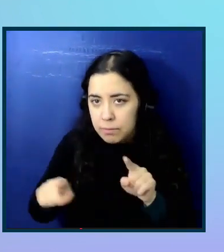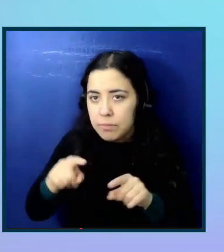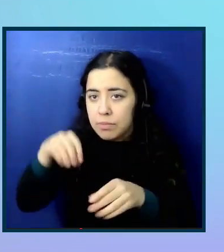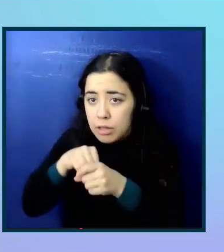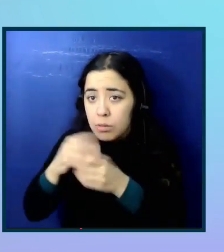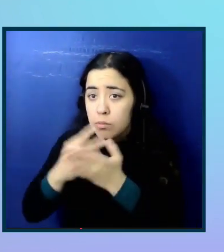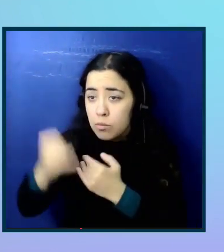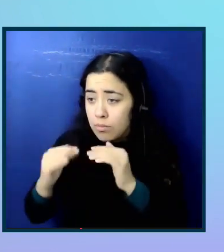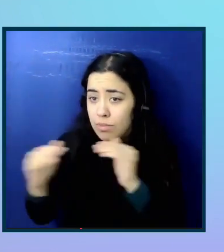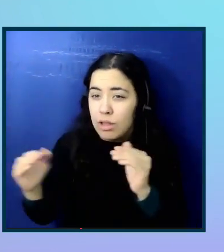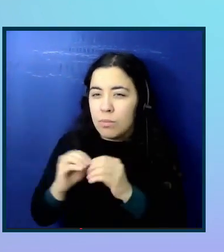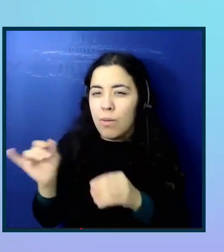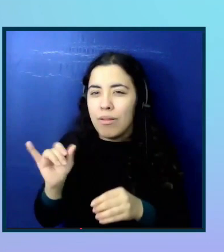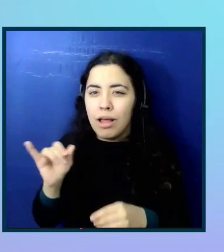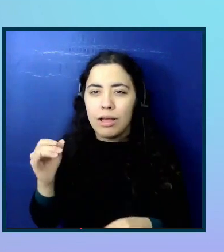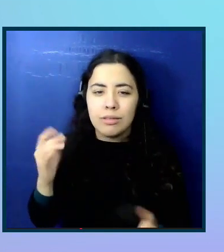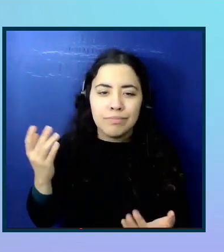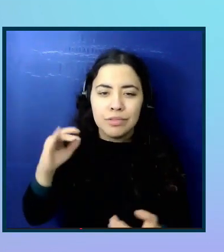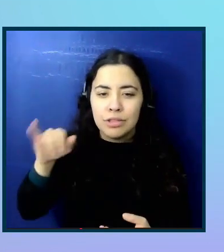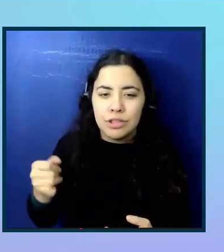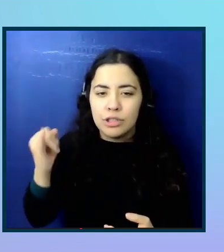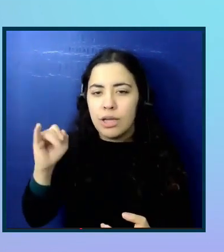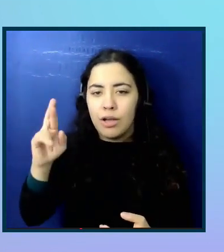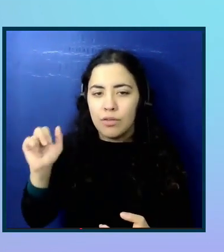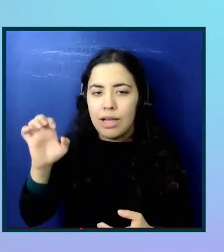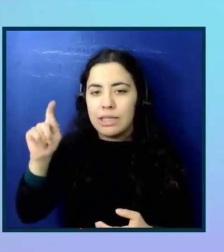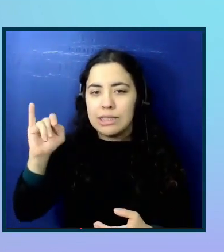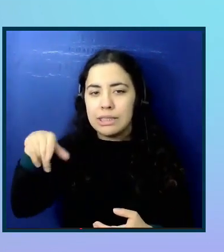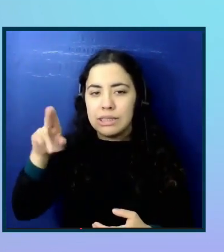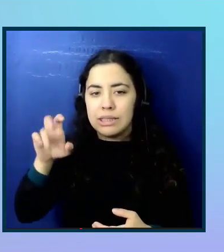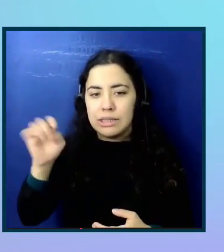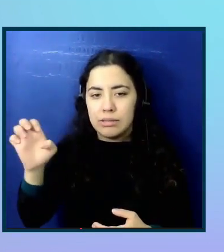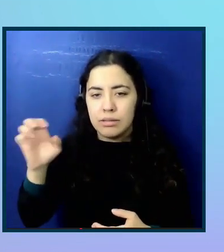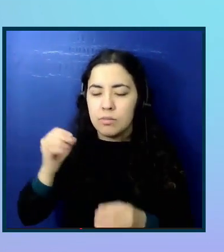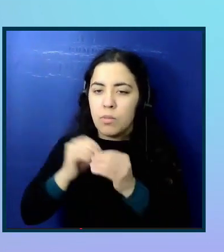it's more like Jira ticket is kind of the single source of truth.